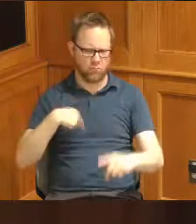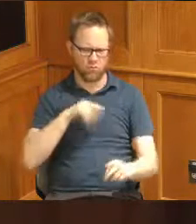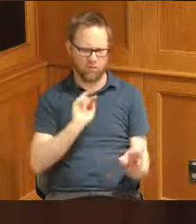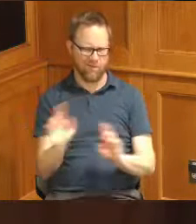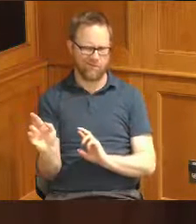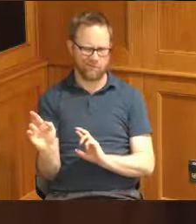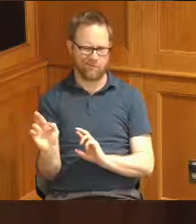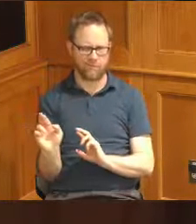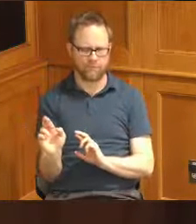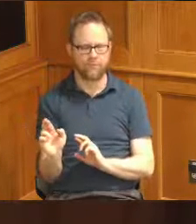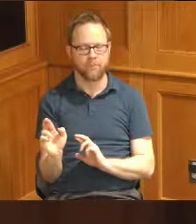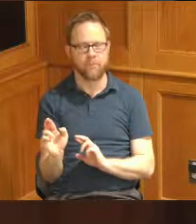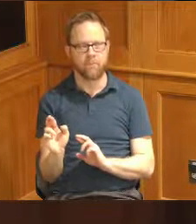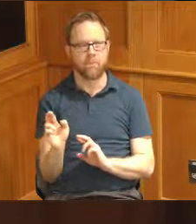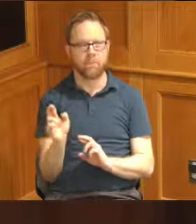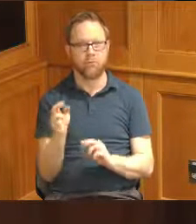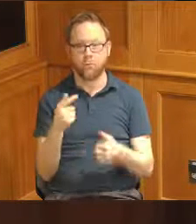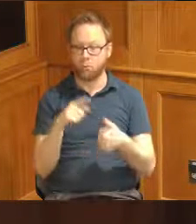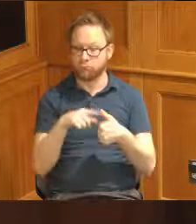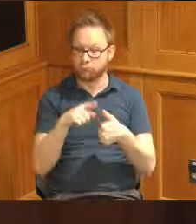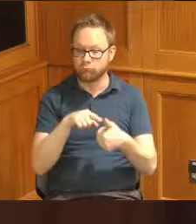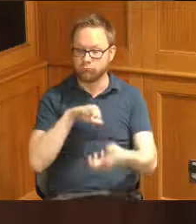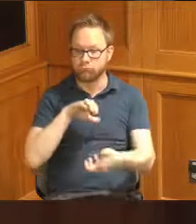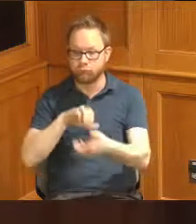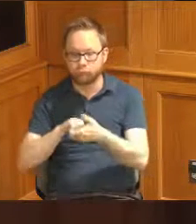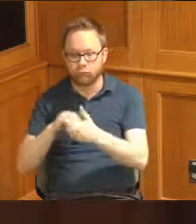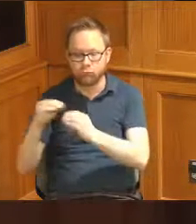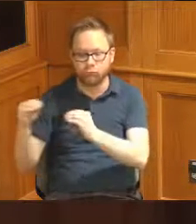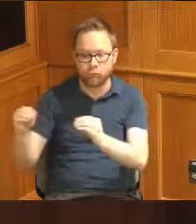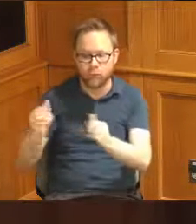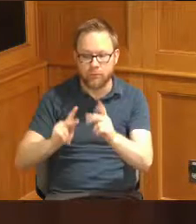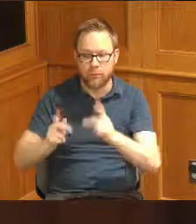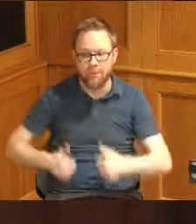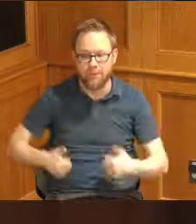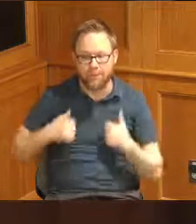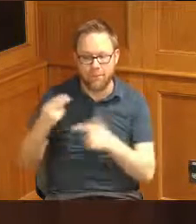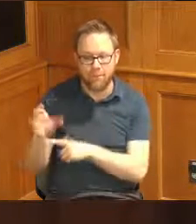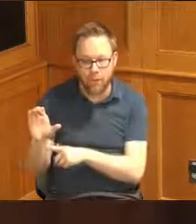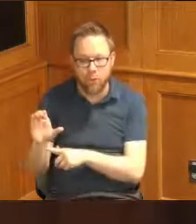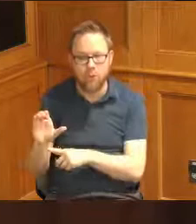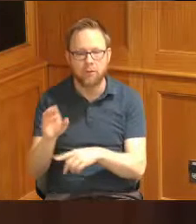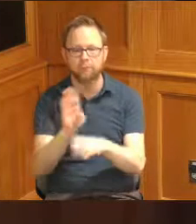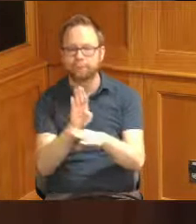everything from again working with residents resident residential groups businesses and local